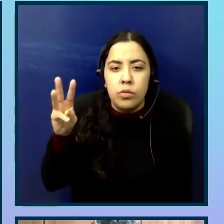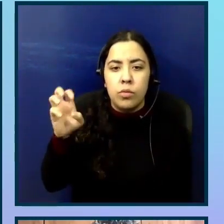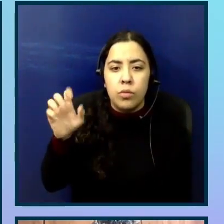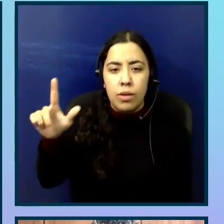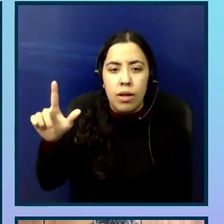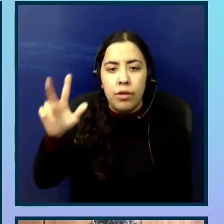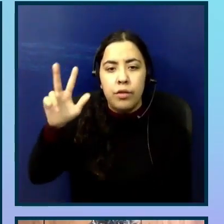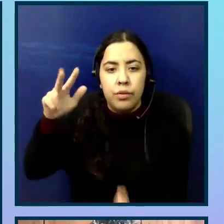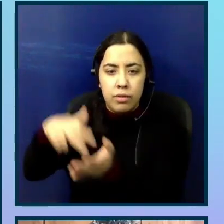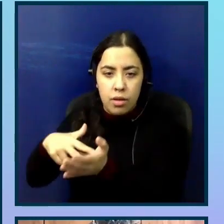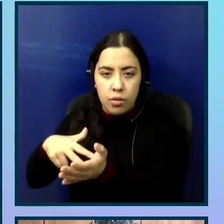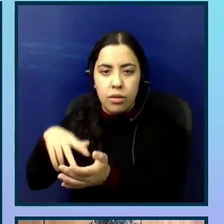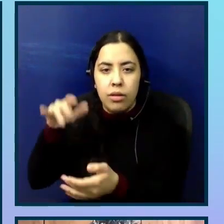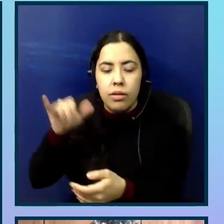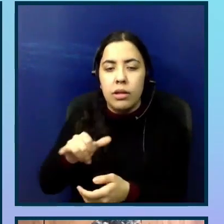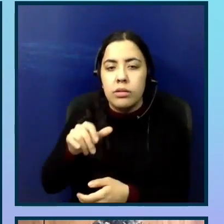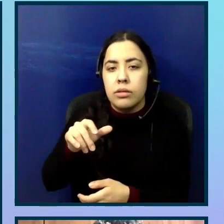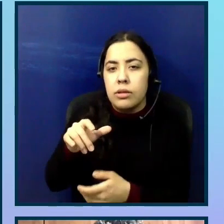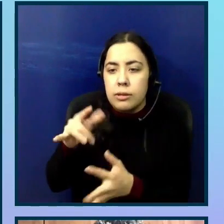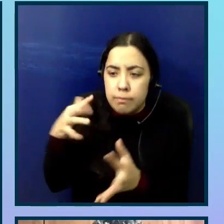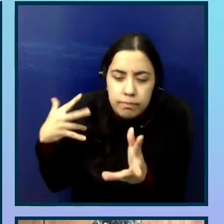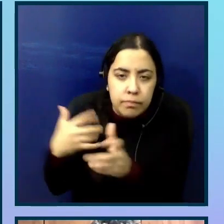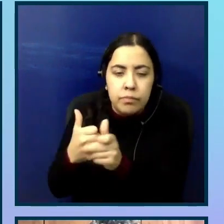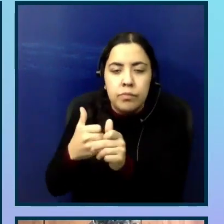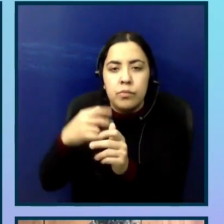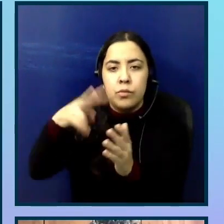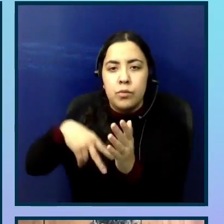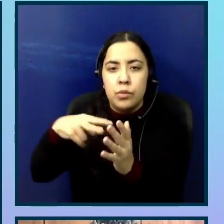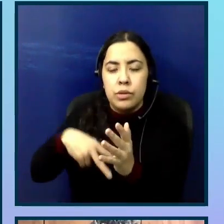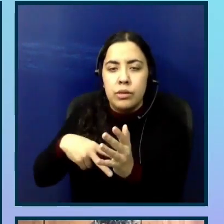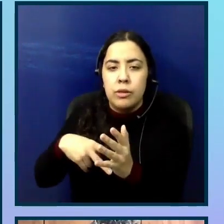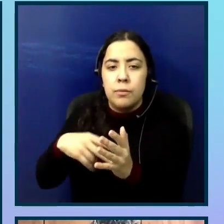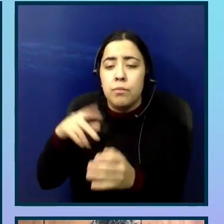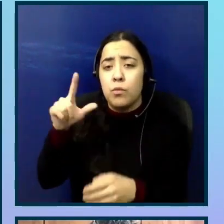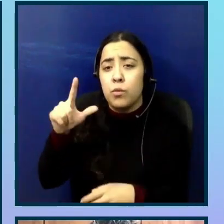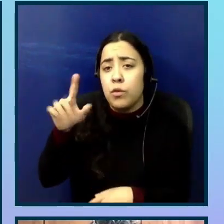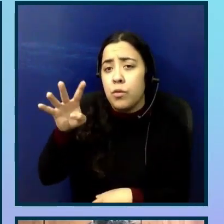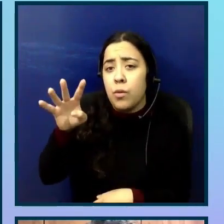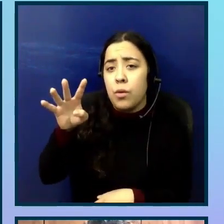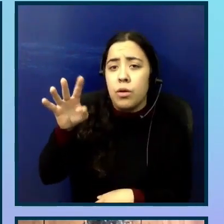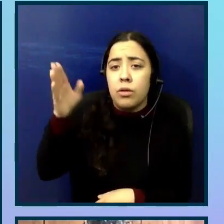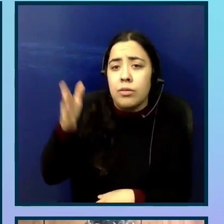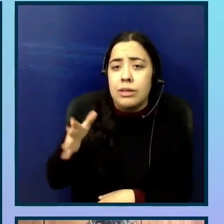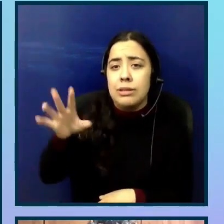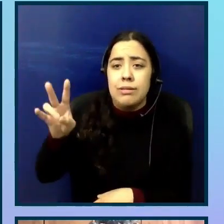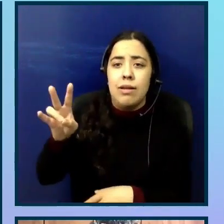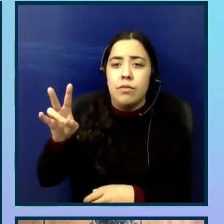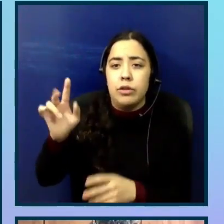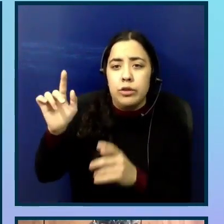It was a 24-hour tutor. I would be able to take any type of document, scan it on,